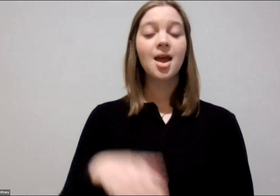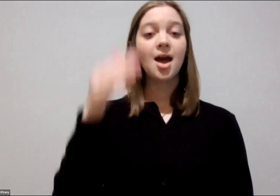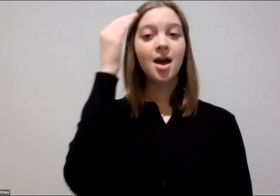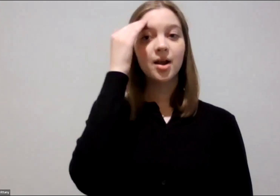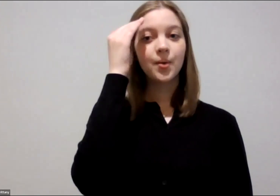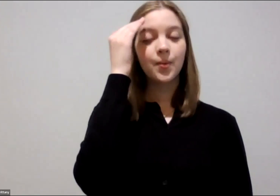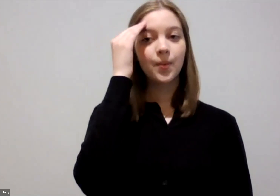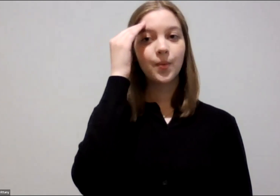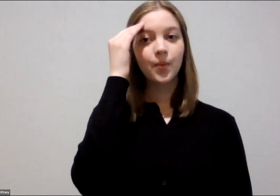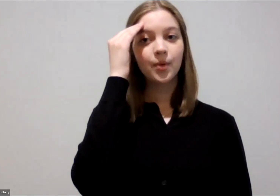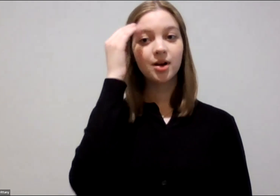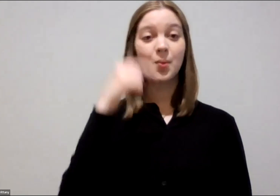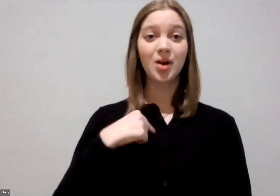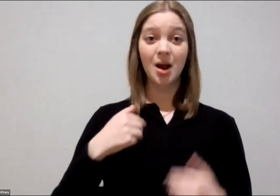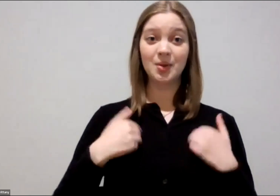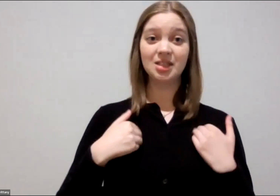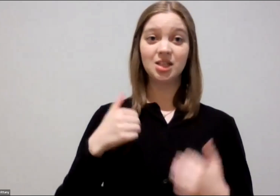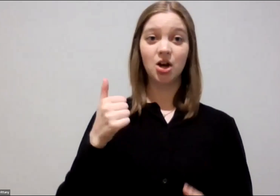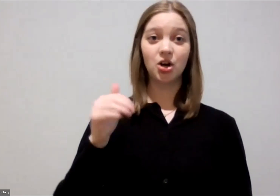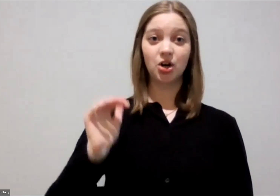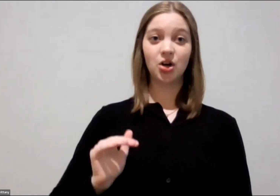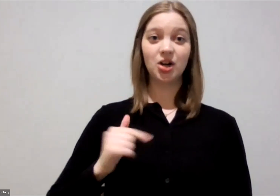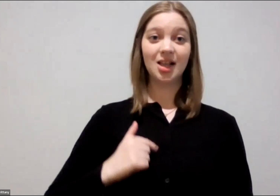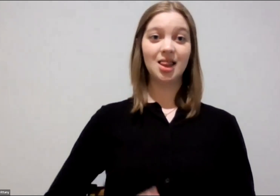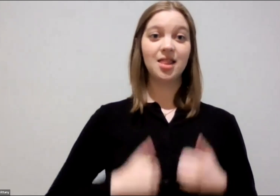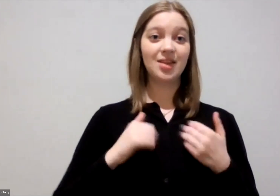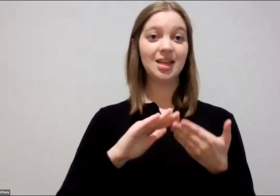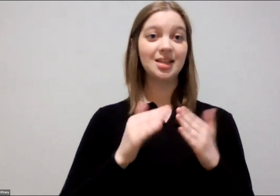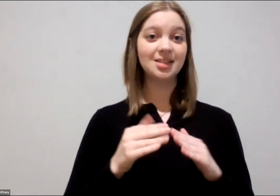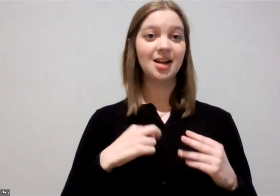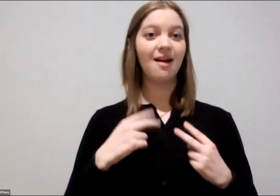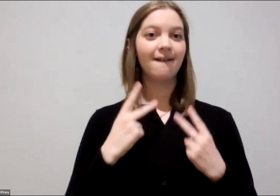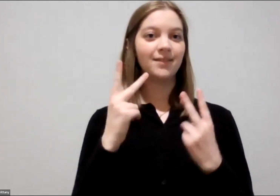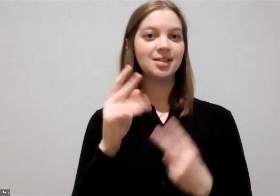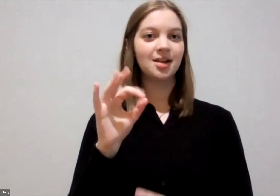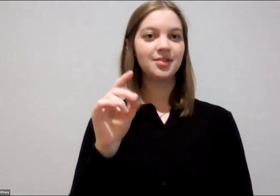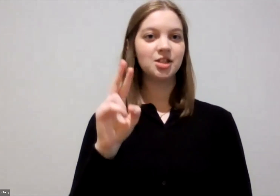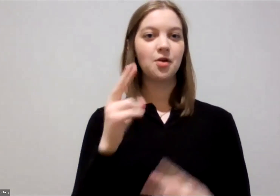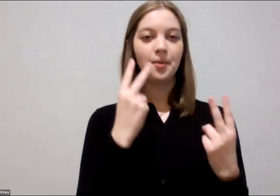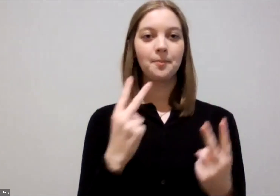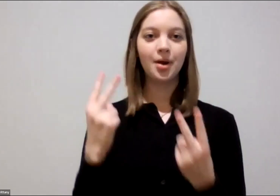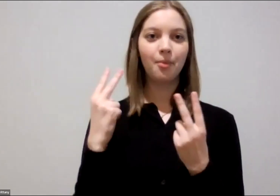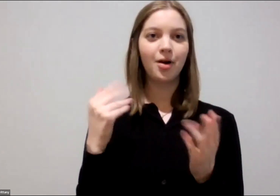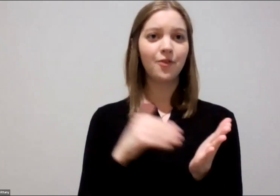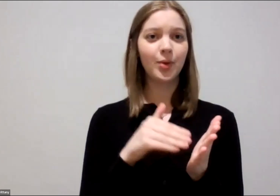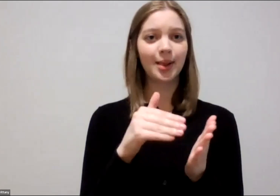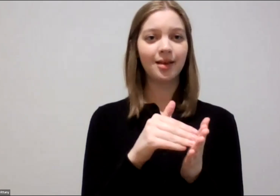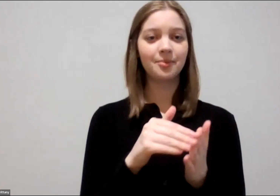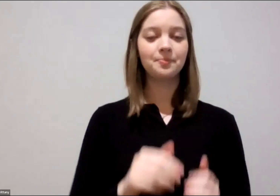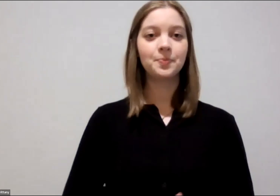I know when I was younger, you know, living here in the city, I visited the Fdr Memorial quite frequently.